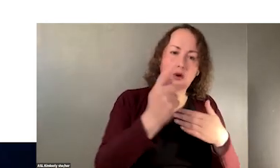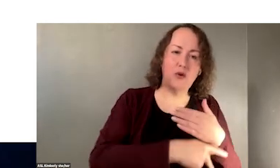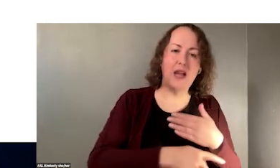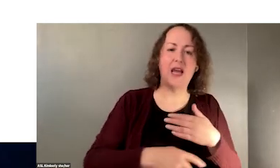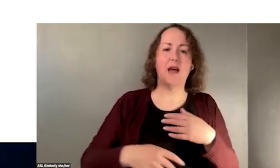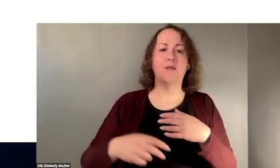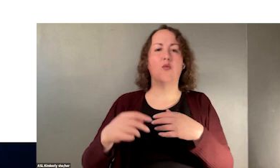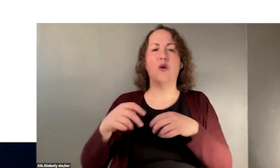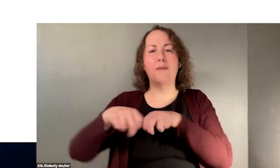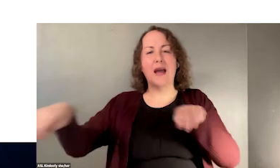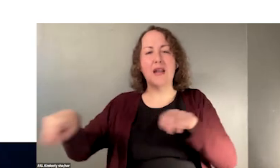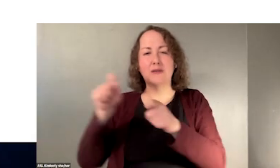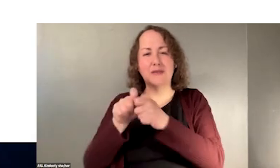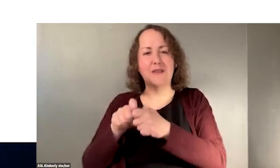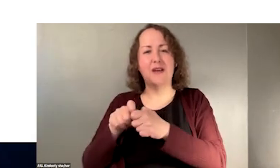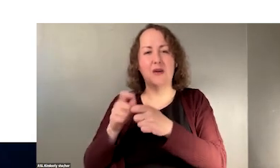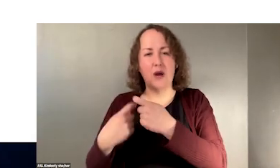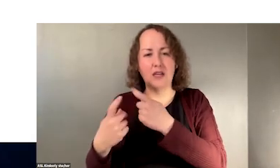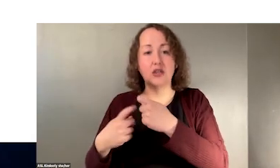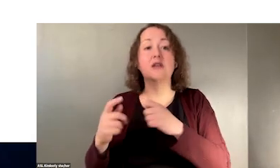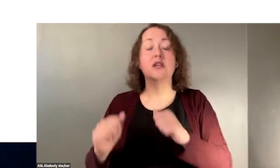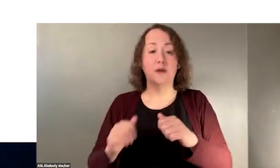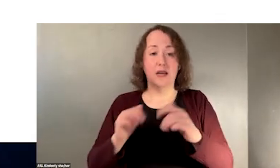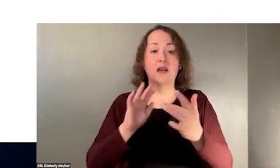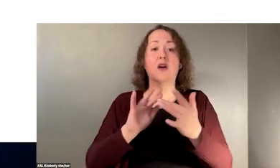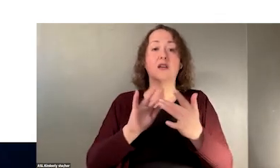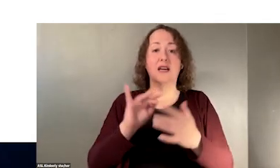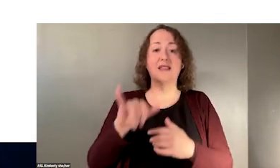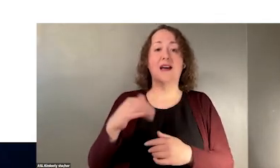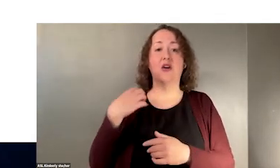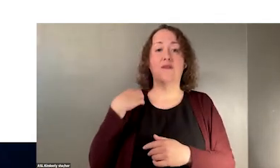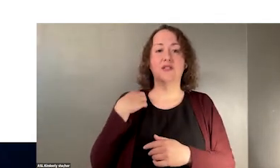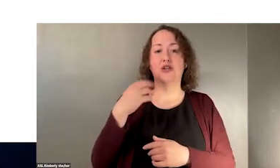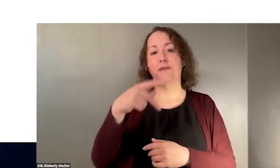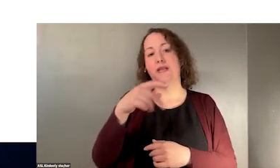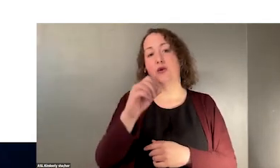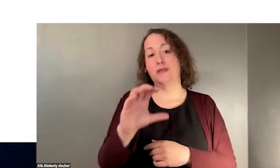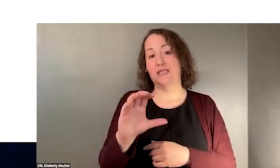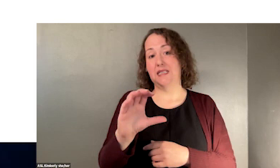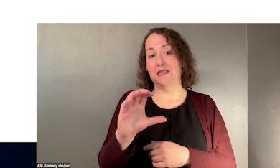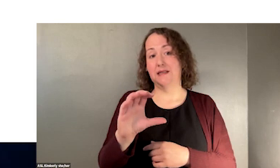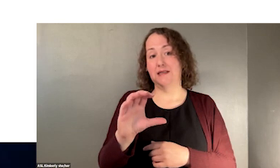you can contact the cognizant NSF Program Office or POC.